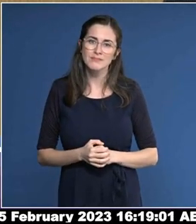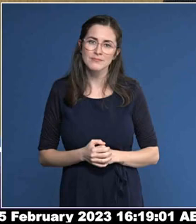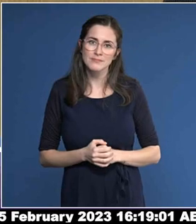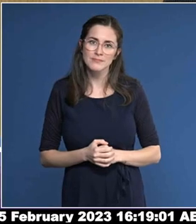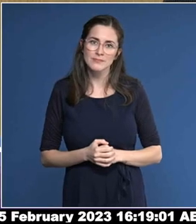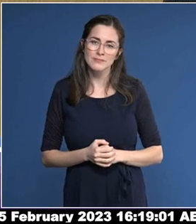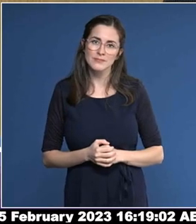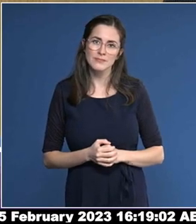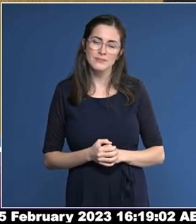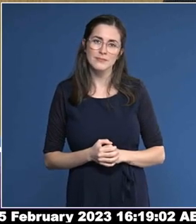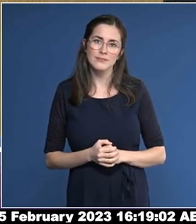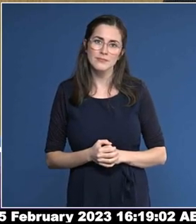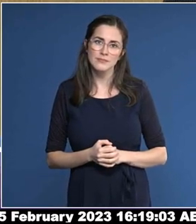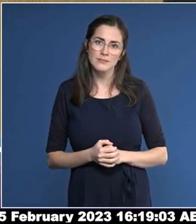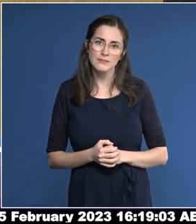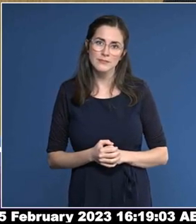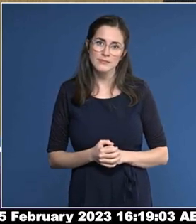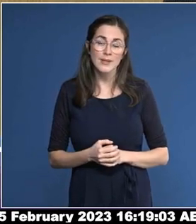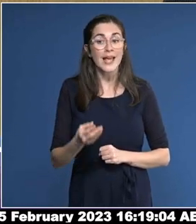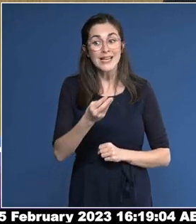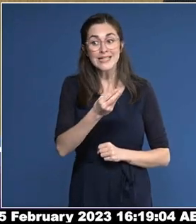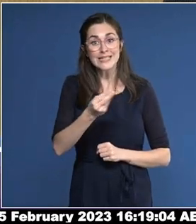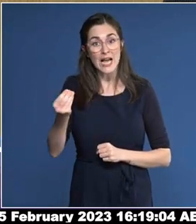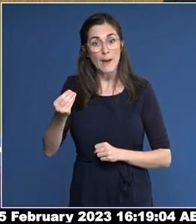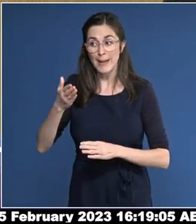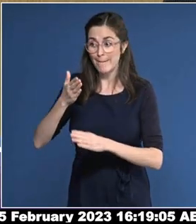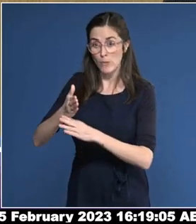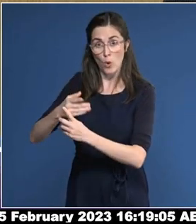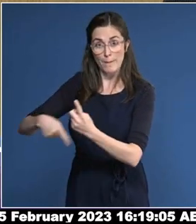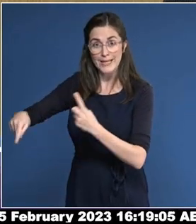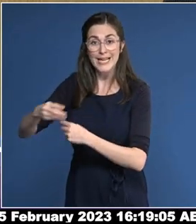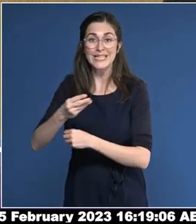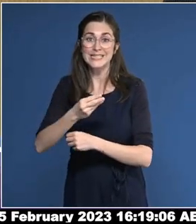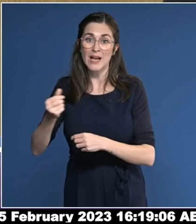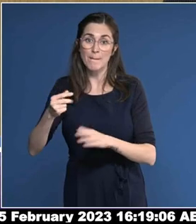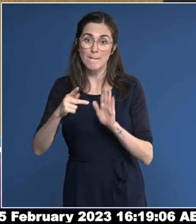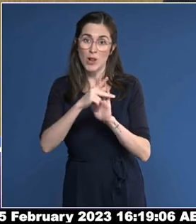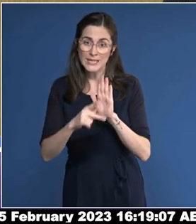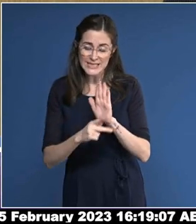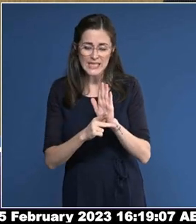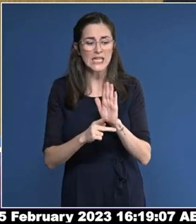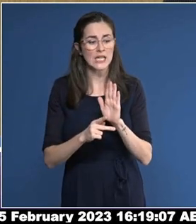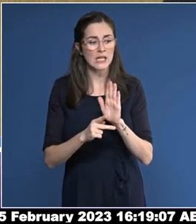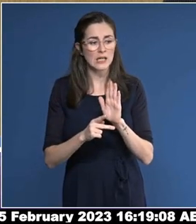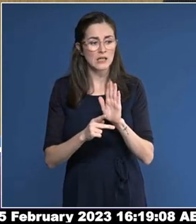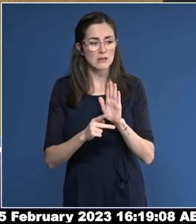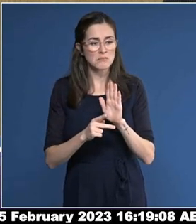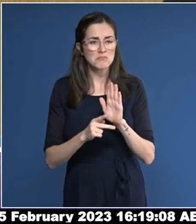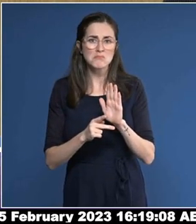and employment settings which might preclude you as a support coordinator from questioning those particular support arrangements.